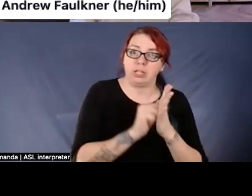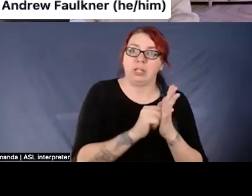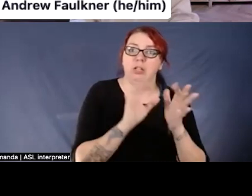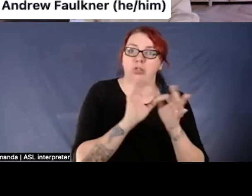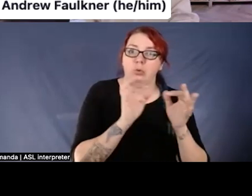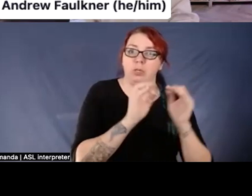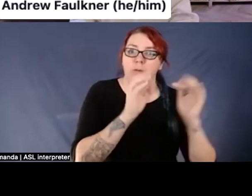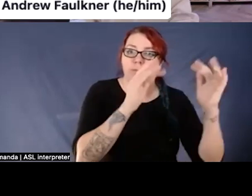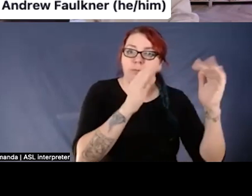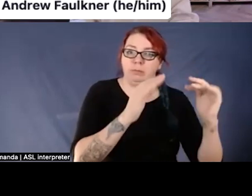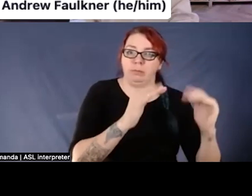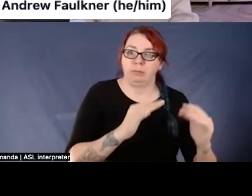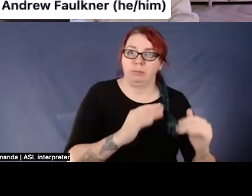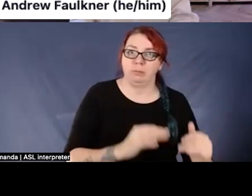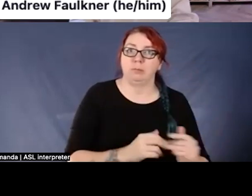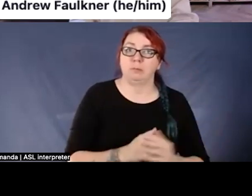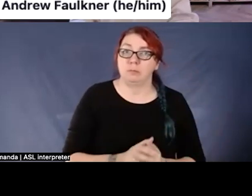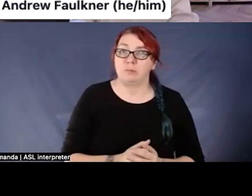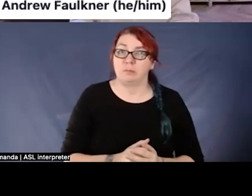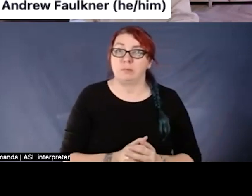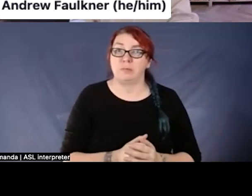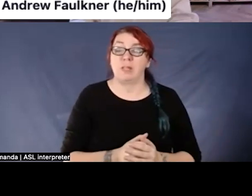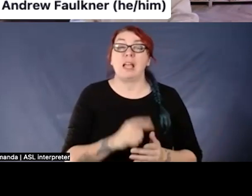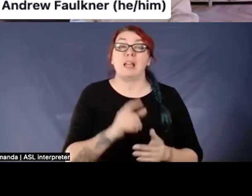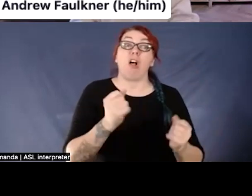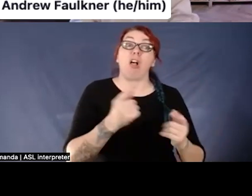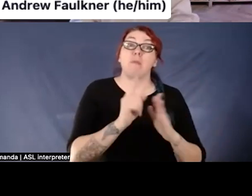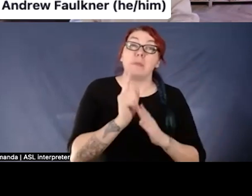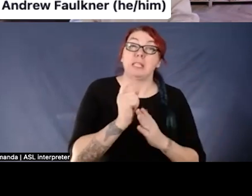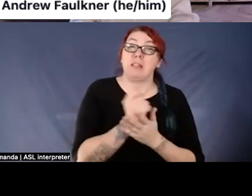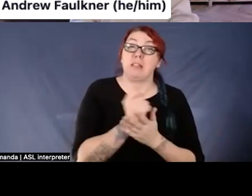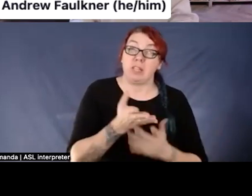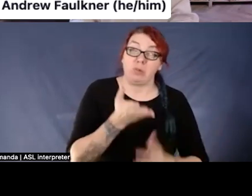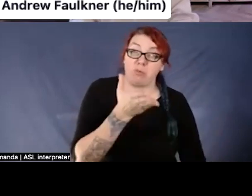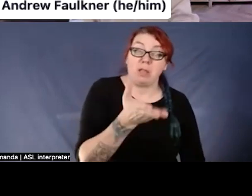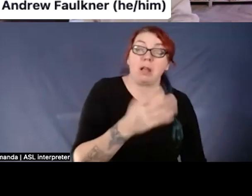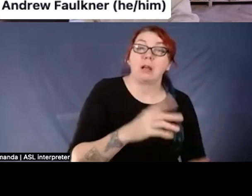said?" It just lets us go back and reference it without having to nudge someone else.